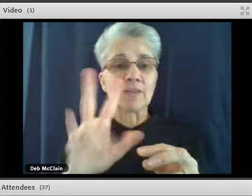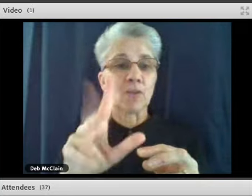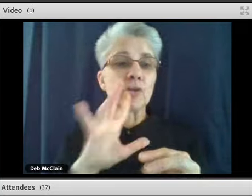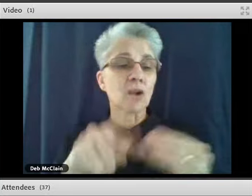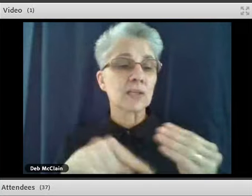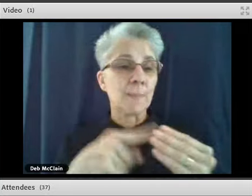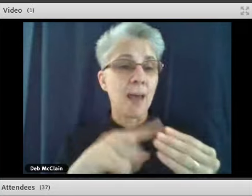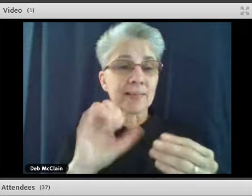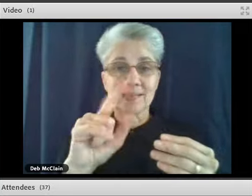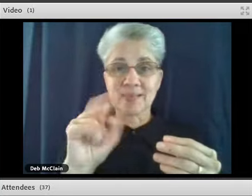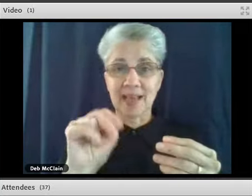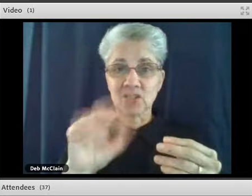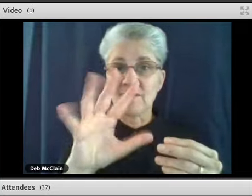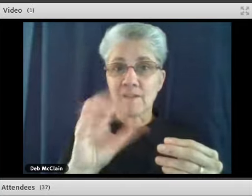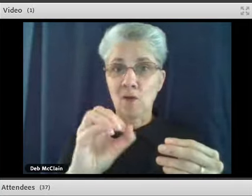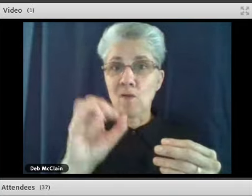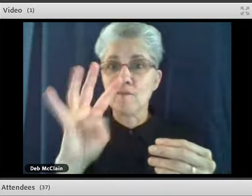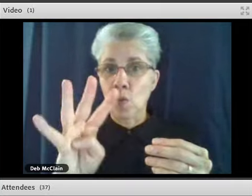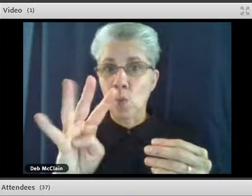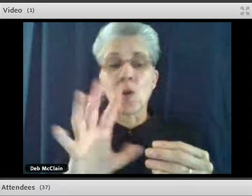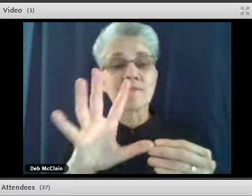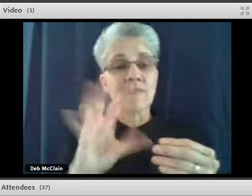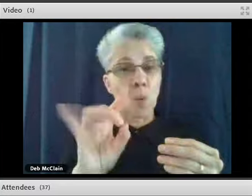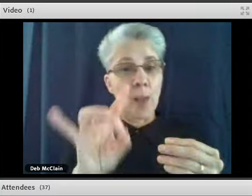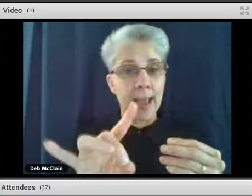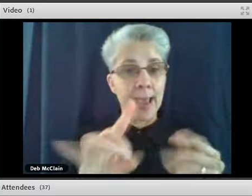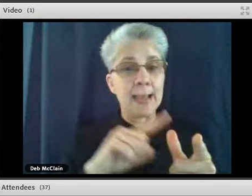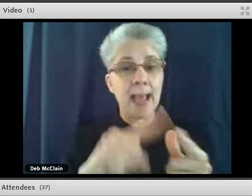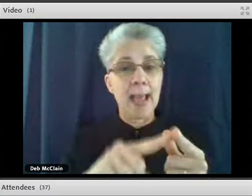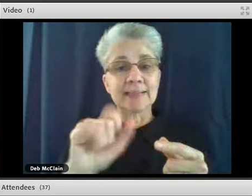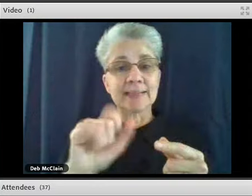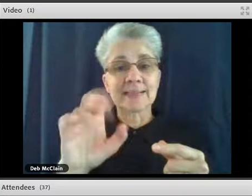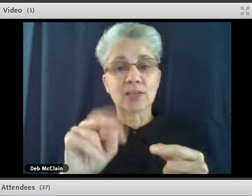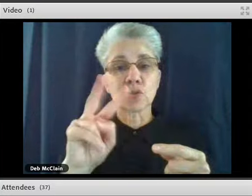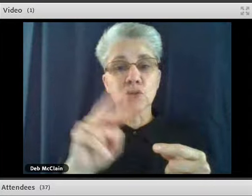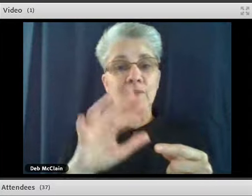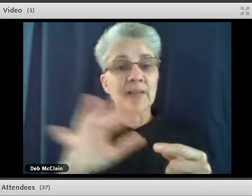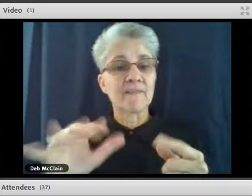which talks about Section 504 and Section 508. And then, there's also Section 255